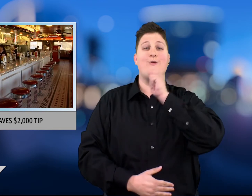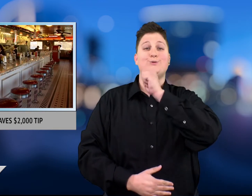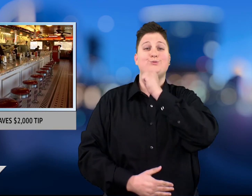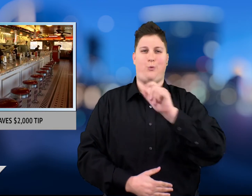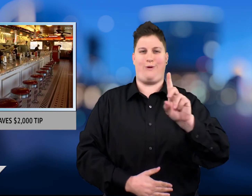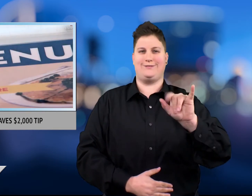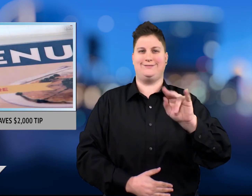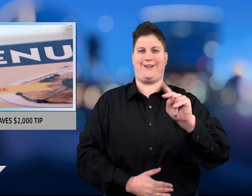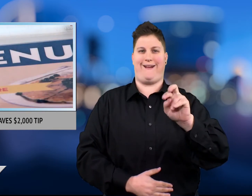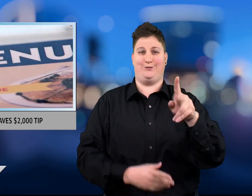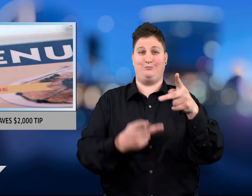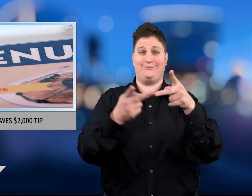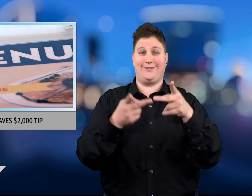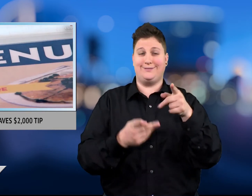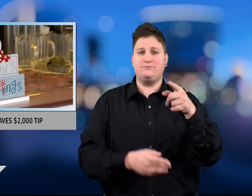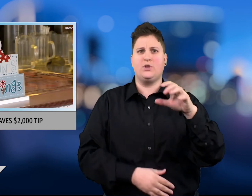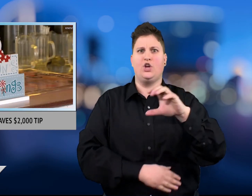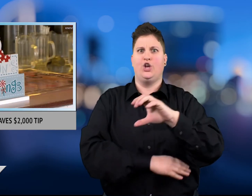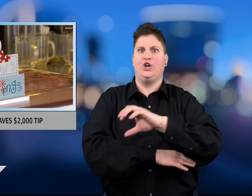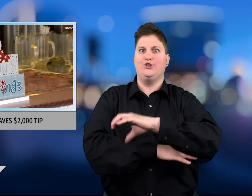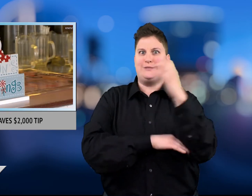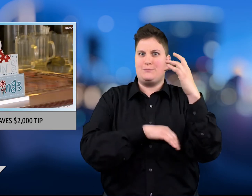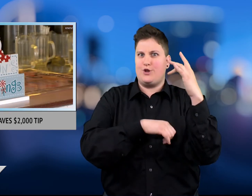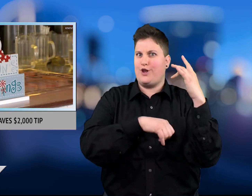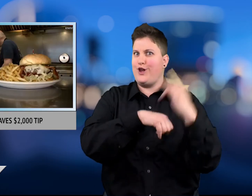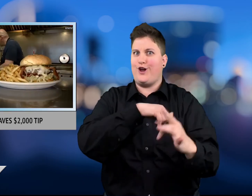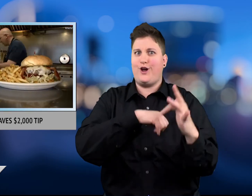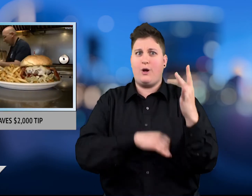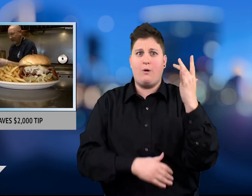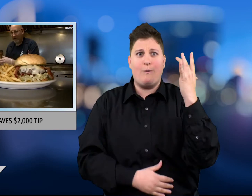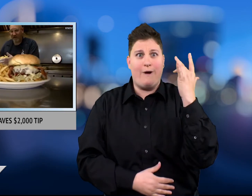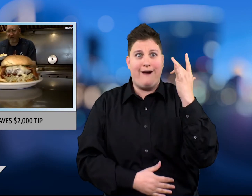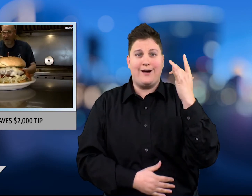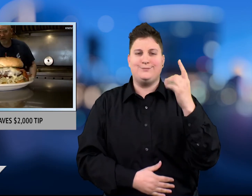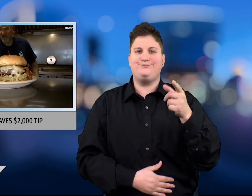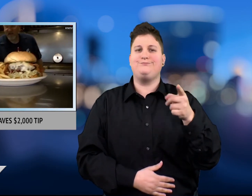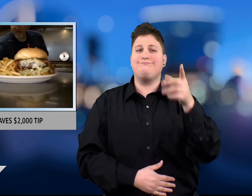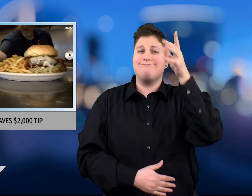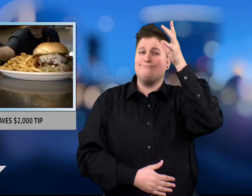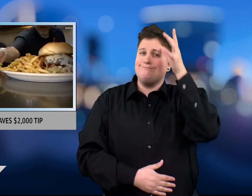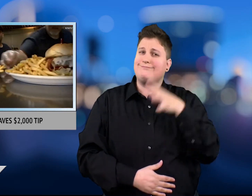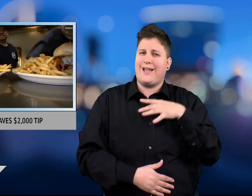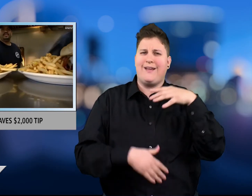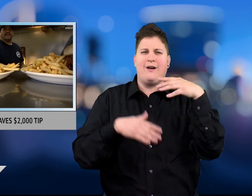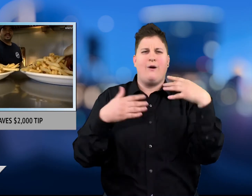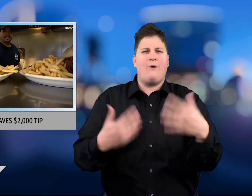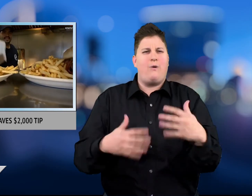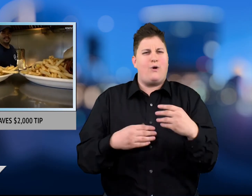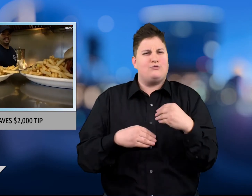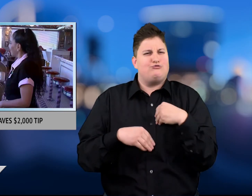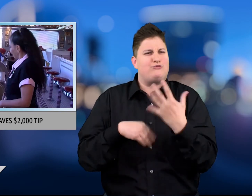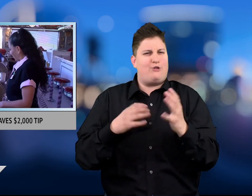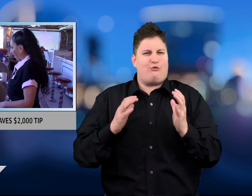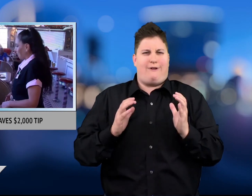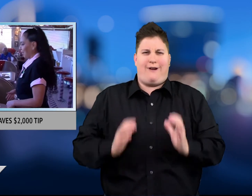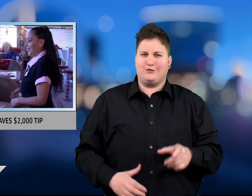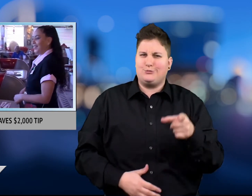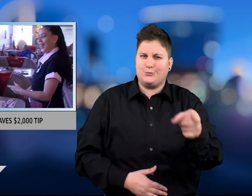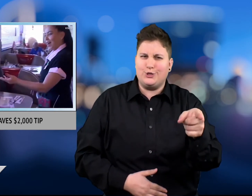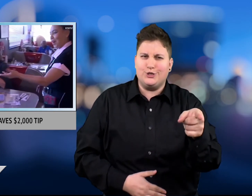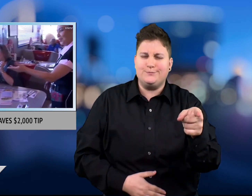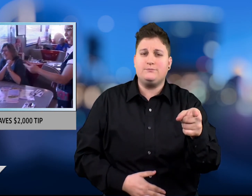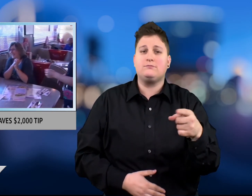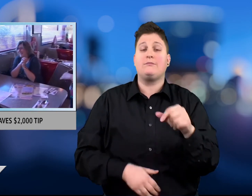Christmas came early at an Arizona diner -- thanks to a very generous customer.